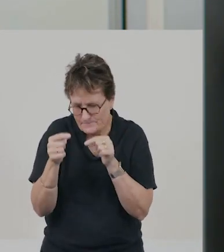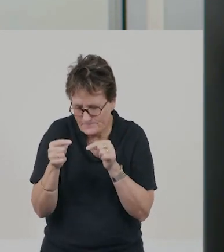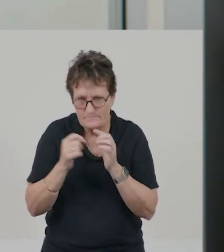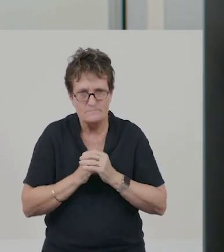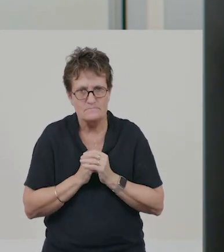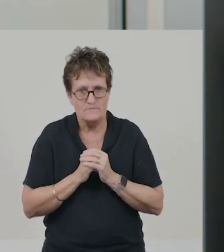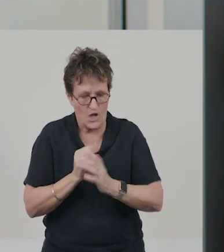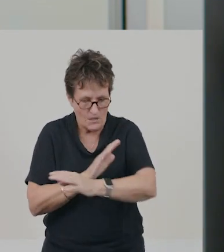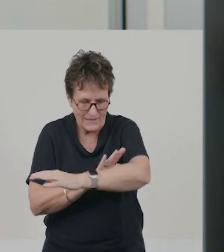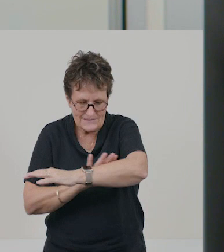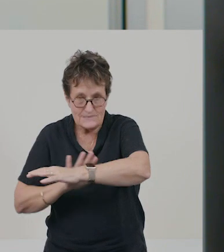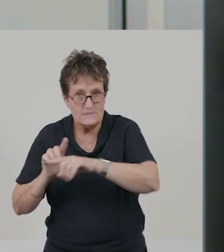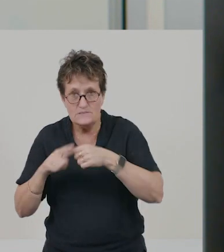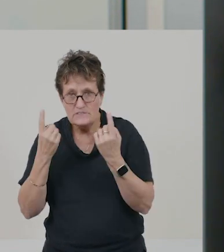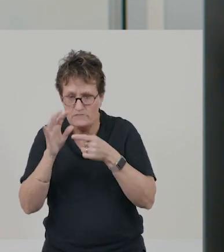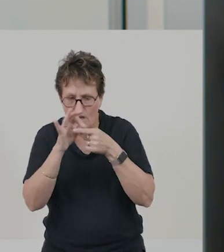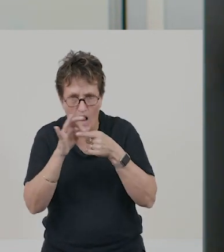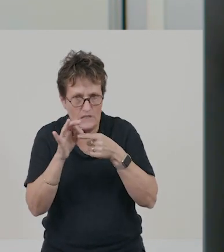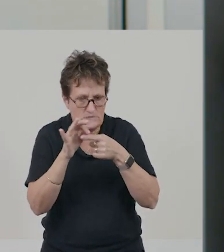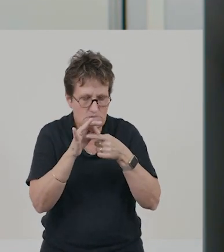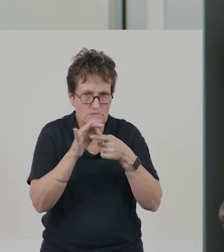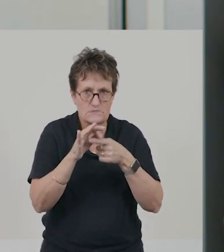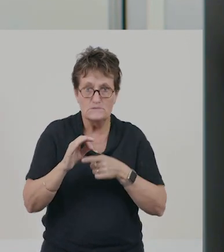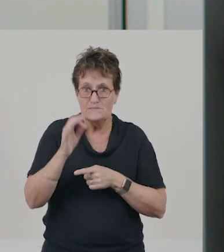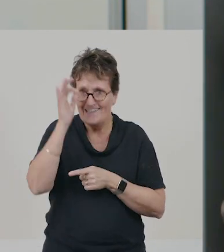My skin has different colours, ranging from light yellow and tan,